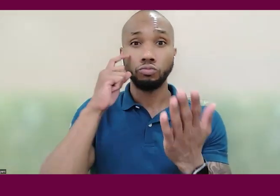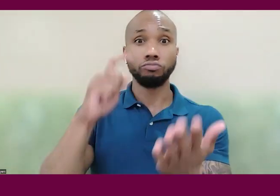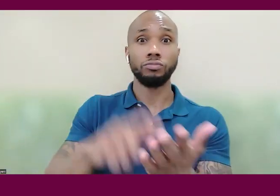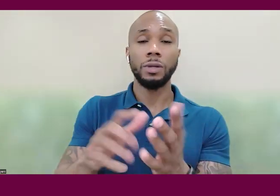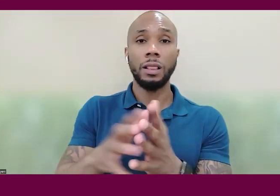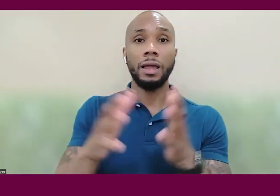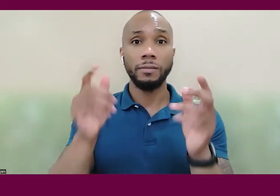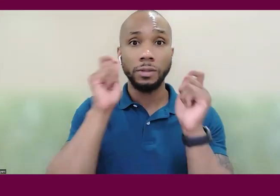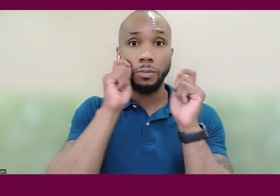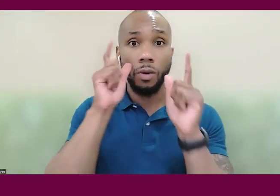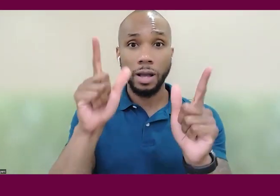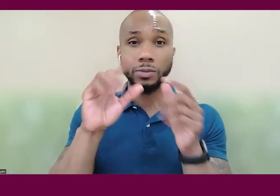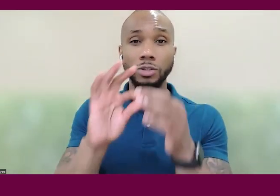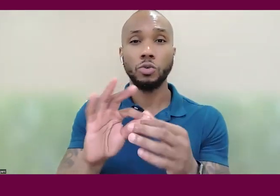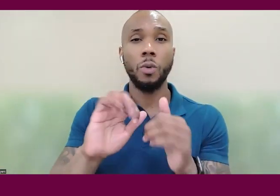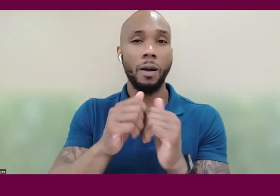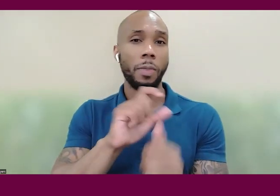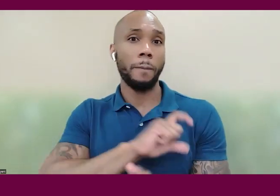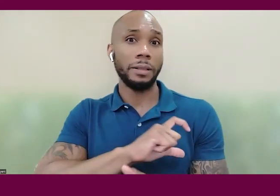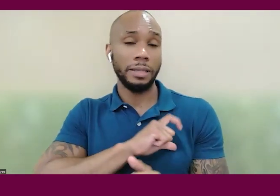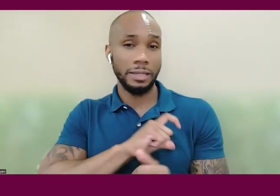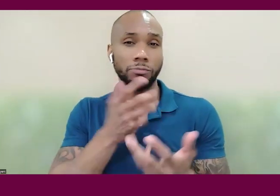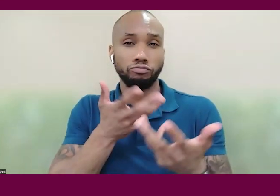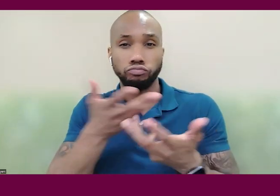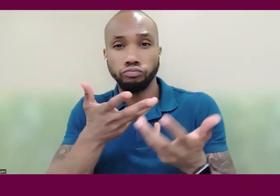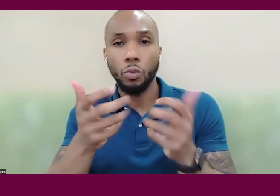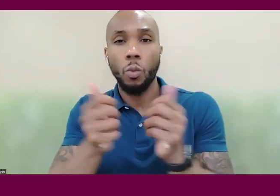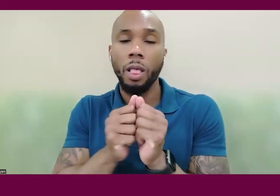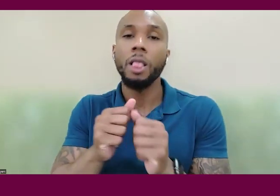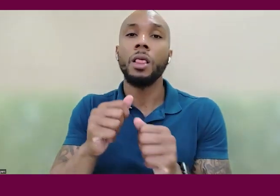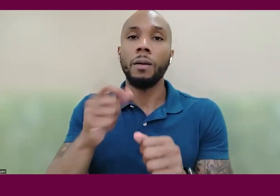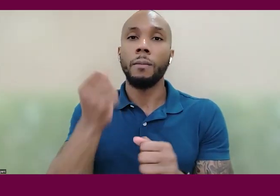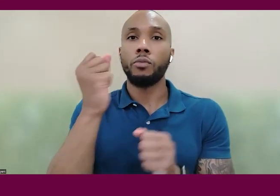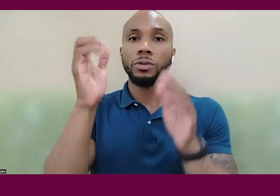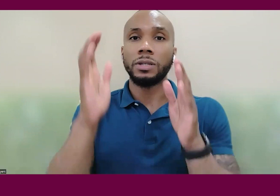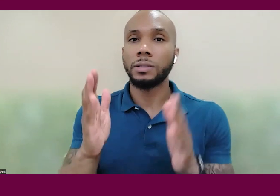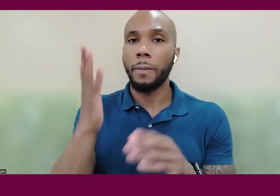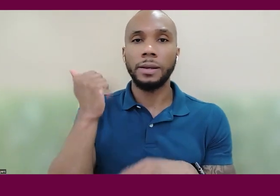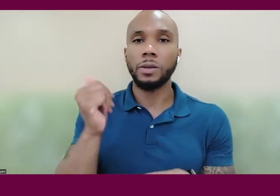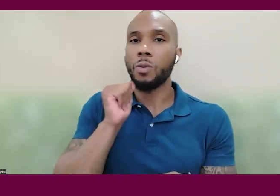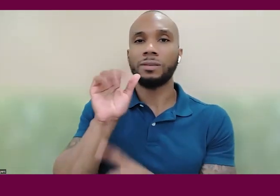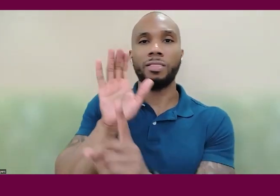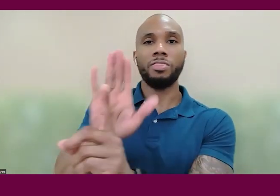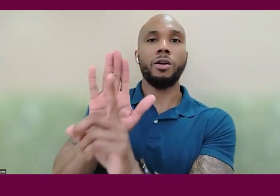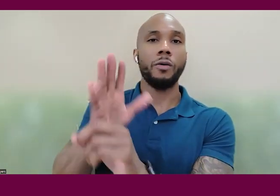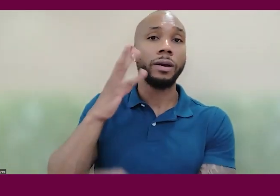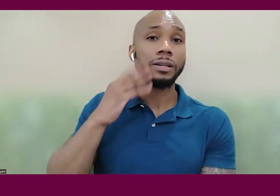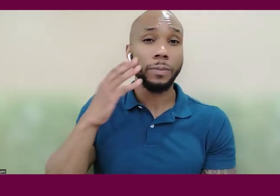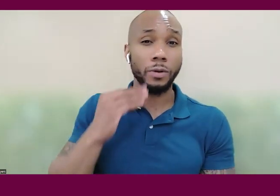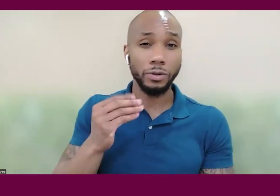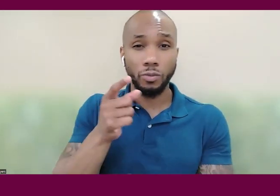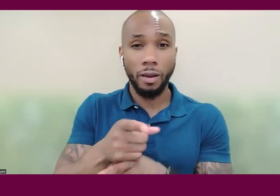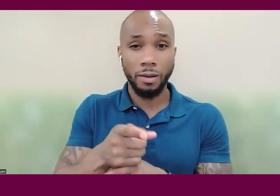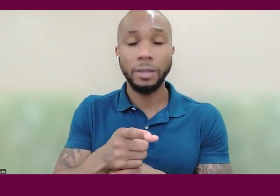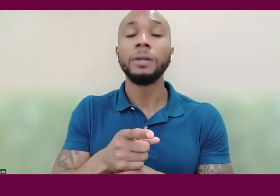lot of surprise about how the police treat protesters because it wasn't their experience.